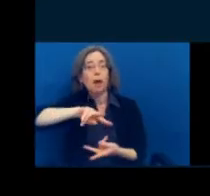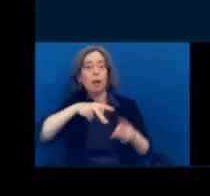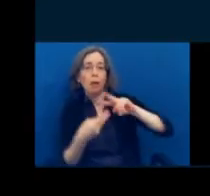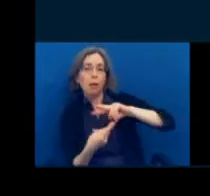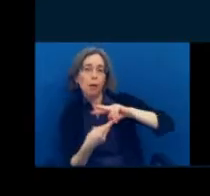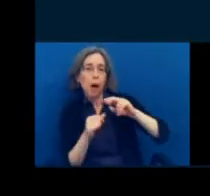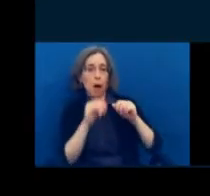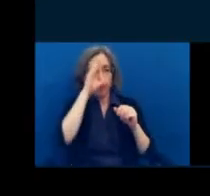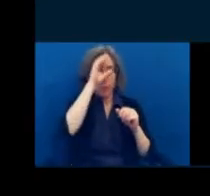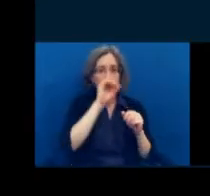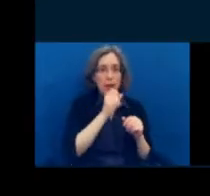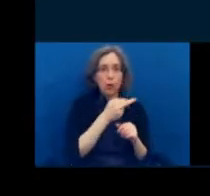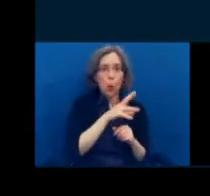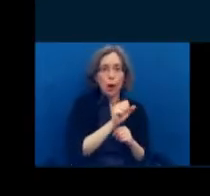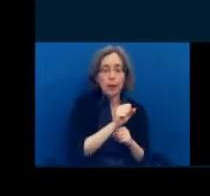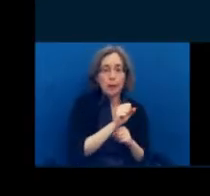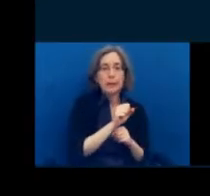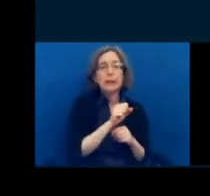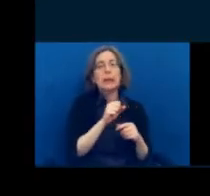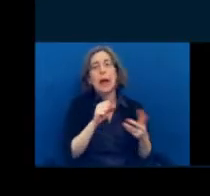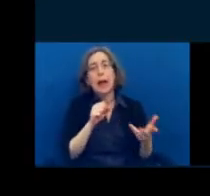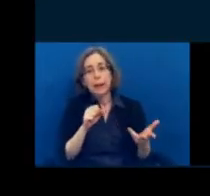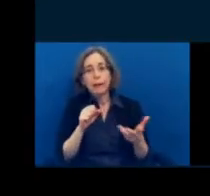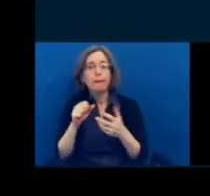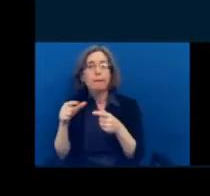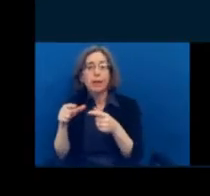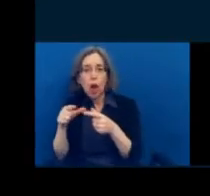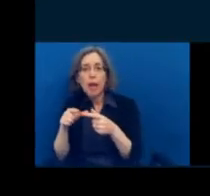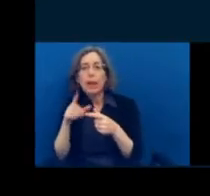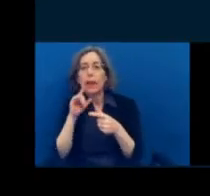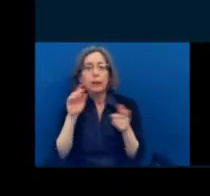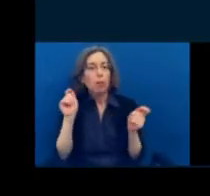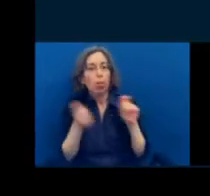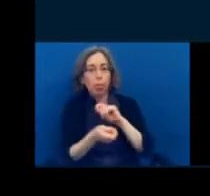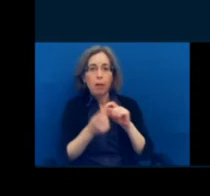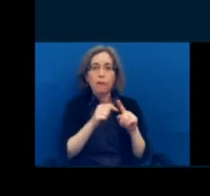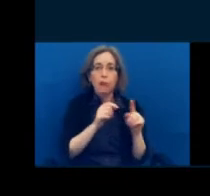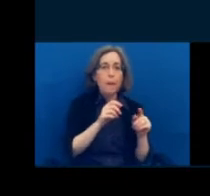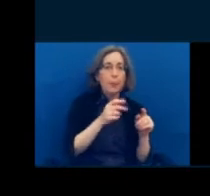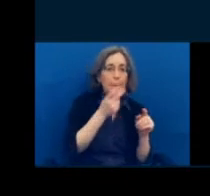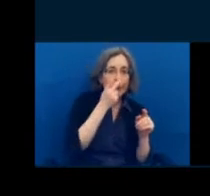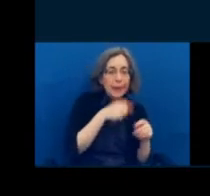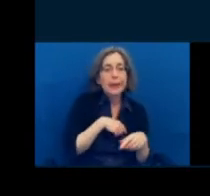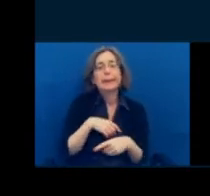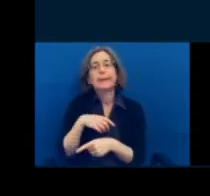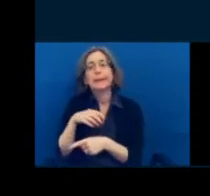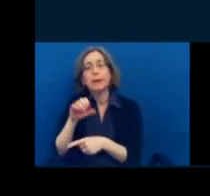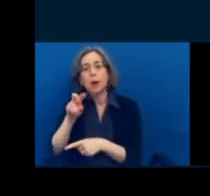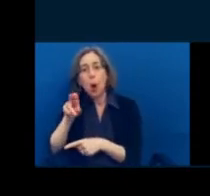BODY. FURTHER MORE THE ANCIENT THEORIES FIND THAT THE HIRE ARMY